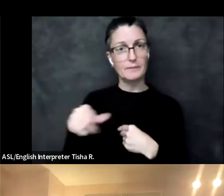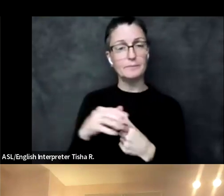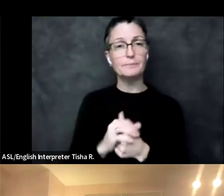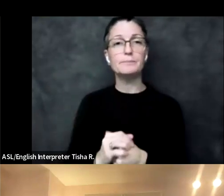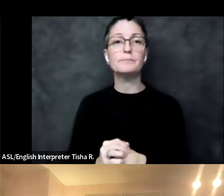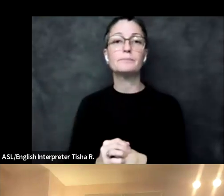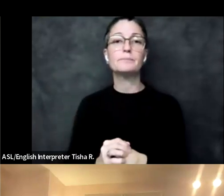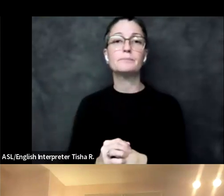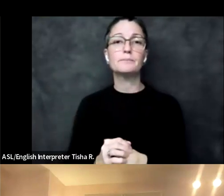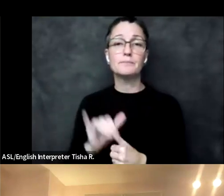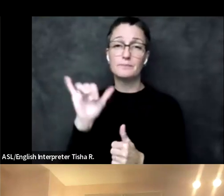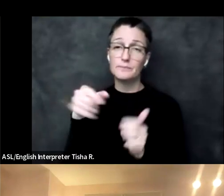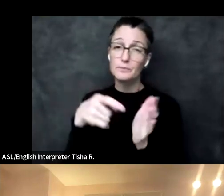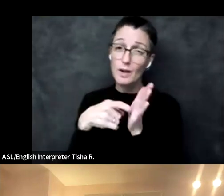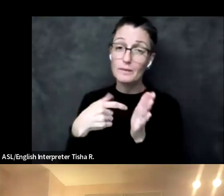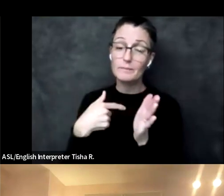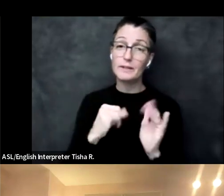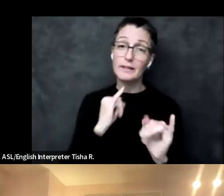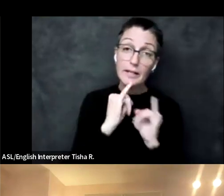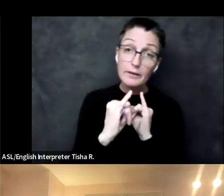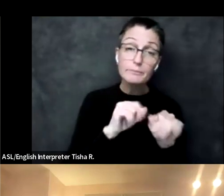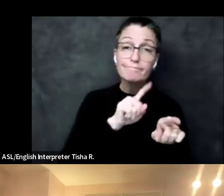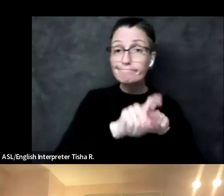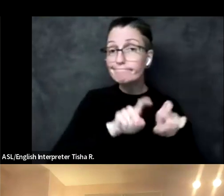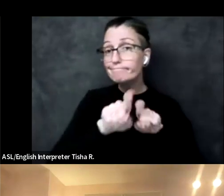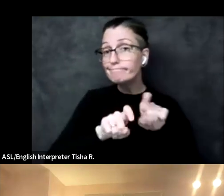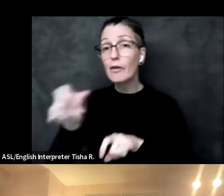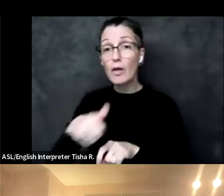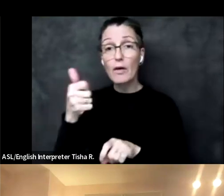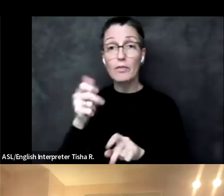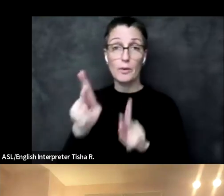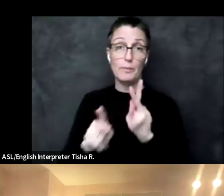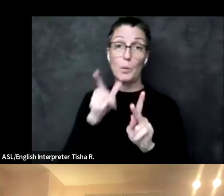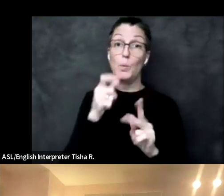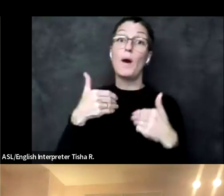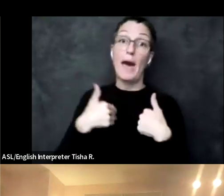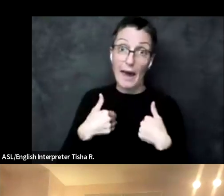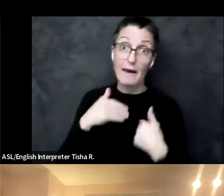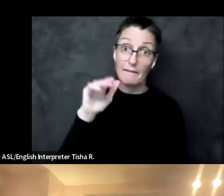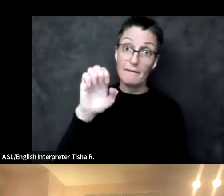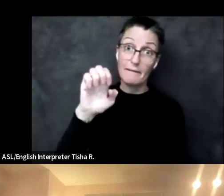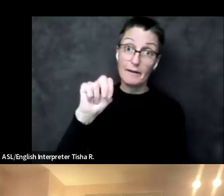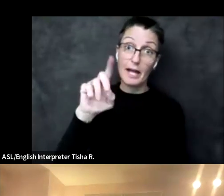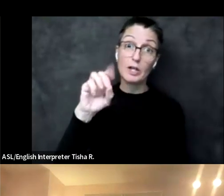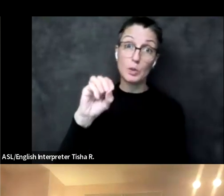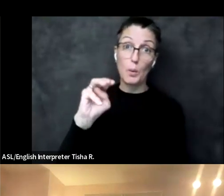And that required interviews with other people who have in the materials this other people within the community,